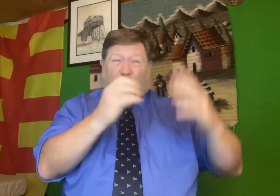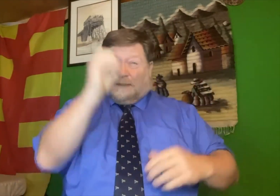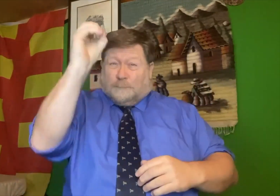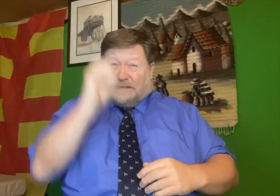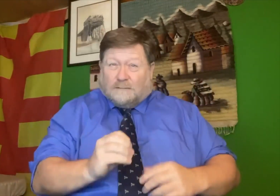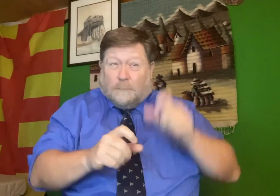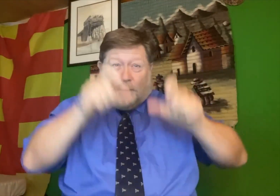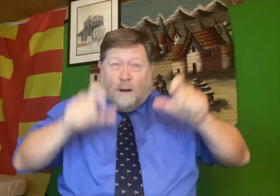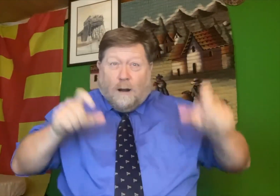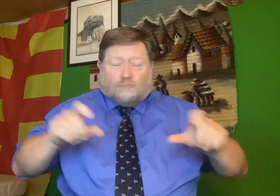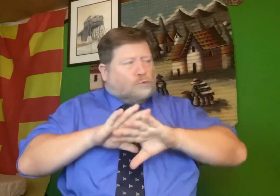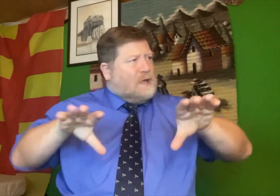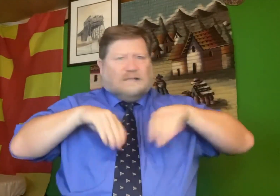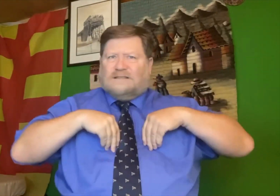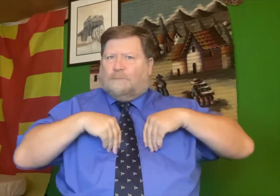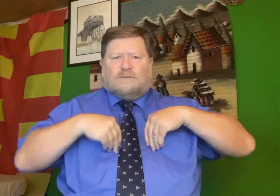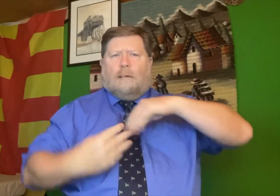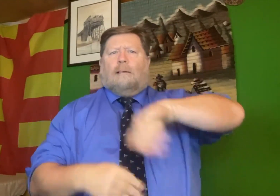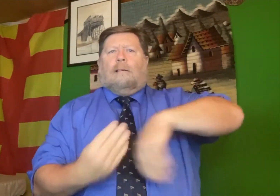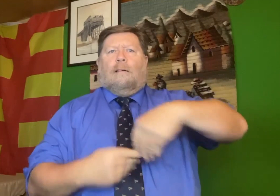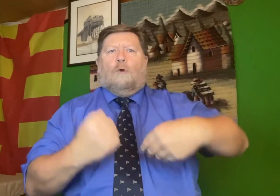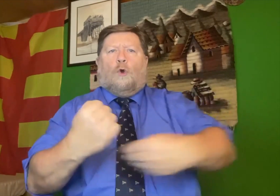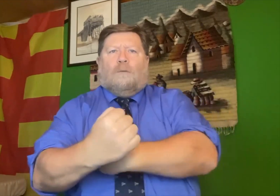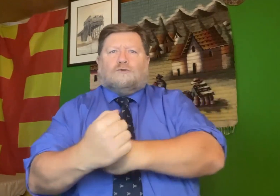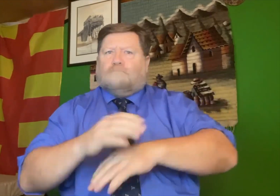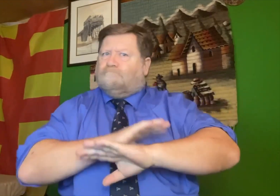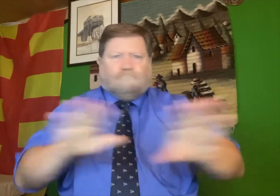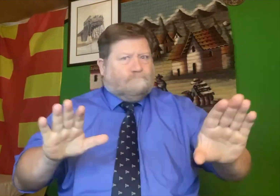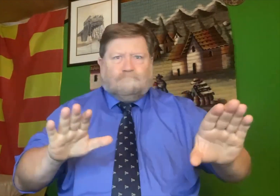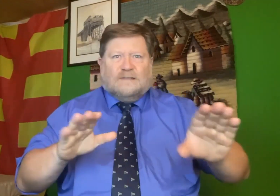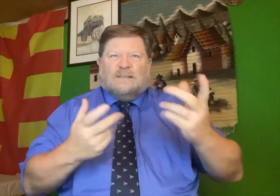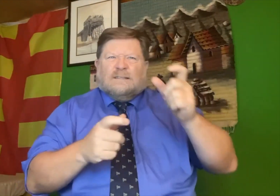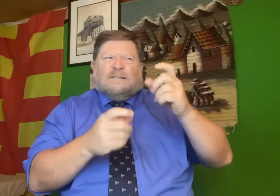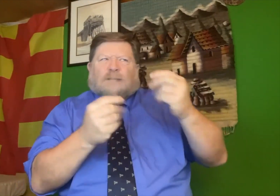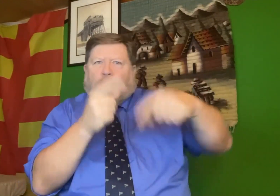70% do not accept corruption, but there are still some